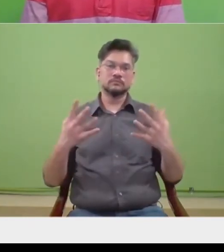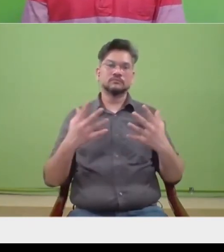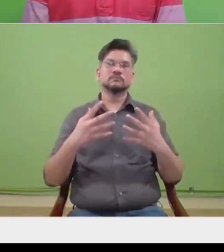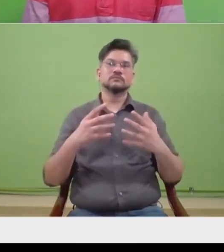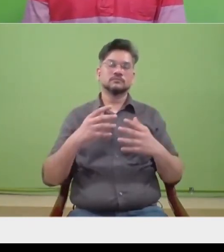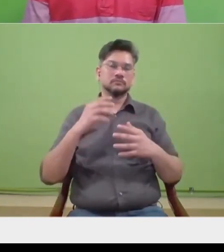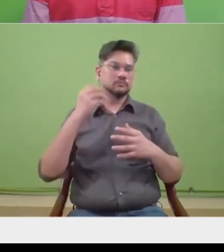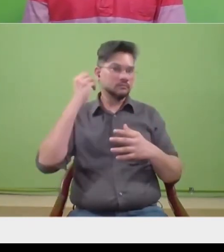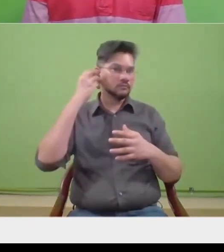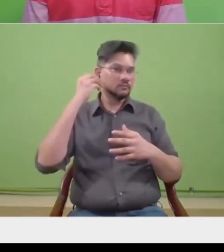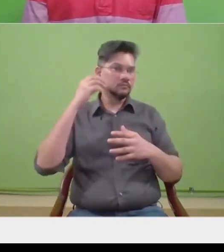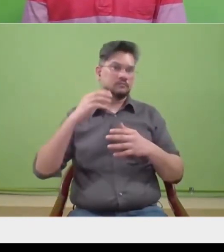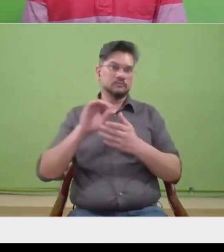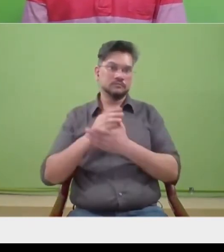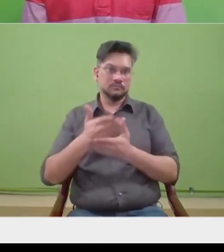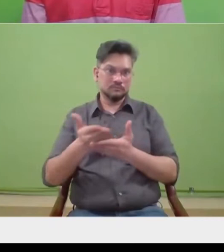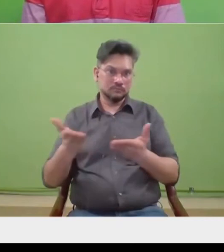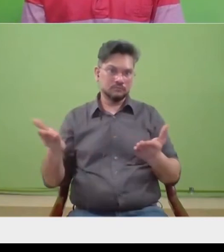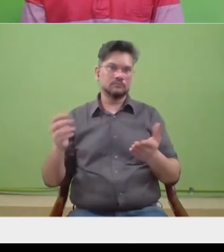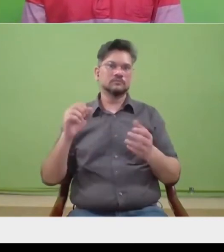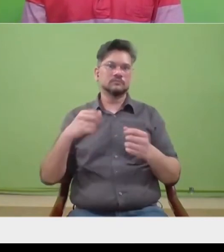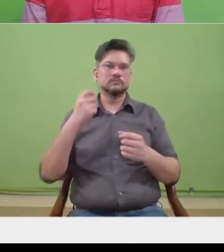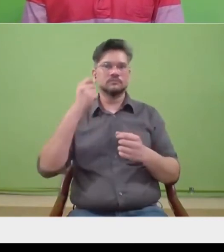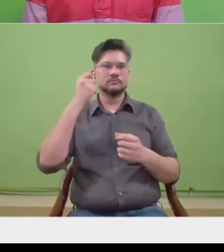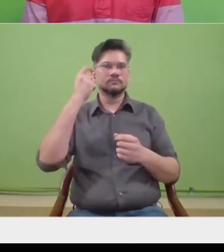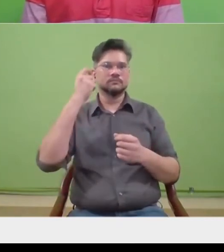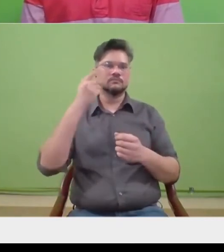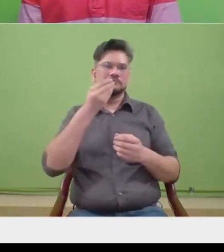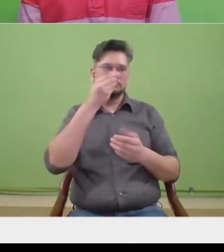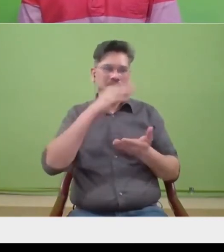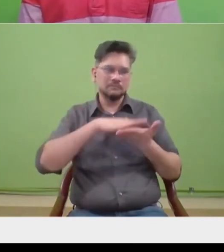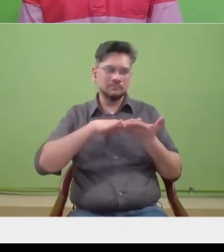at least the basic rudimentary sign language very quickly so this will be actually a great way to